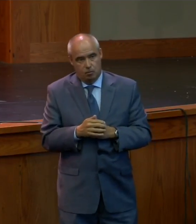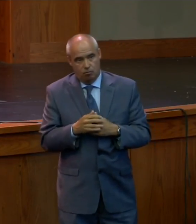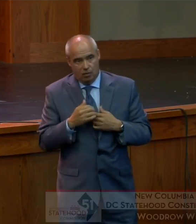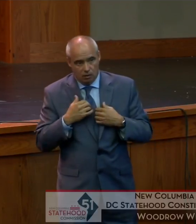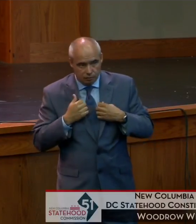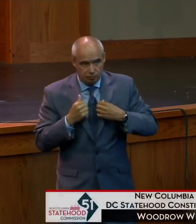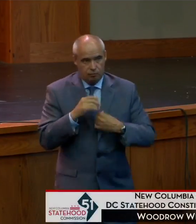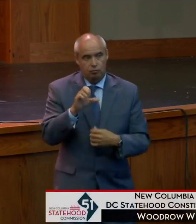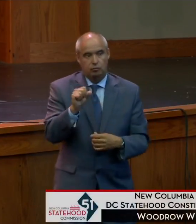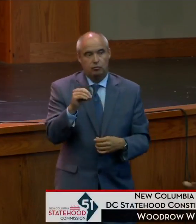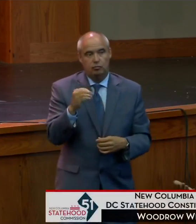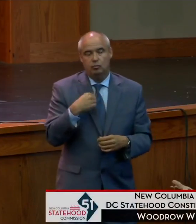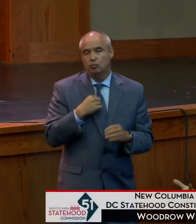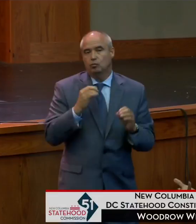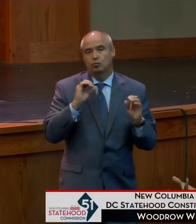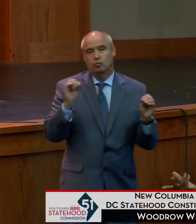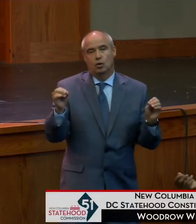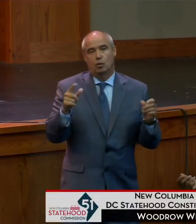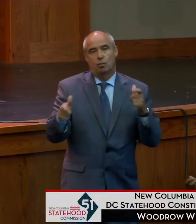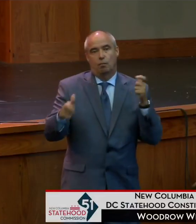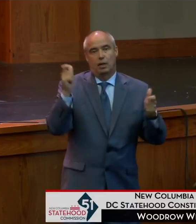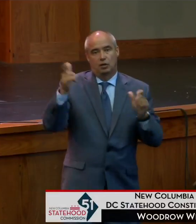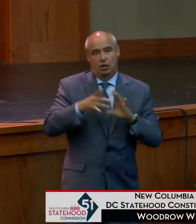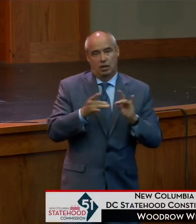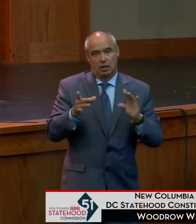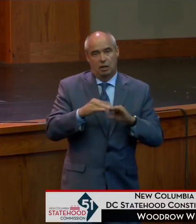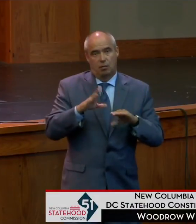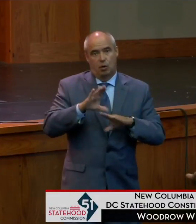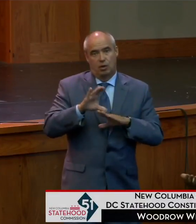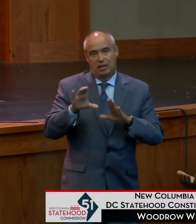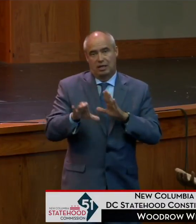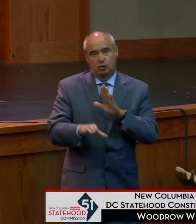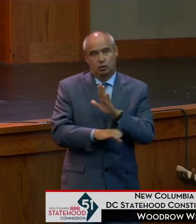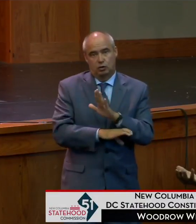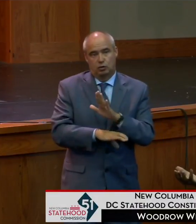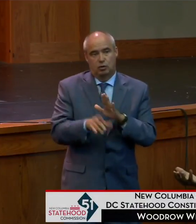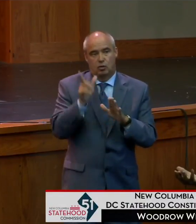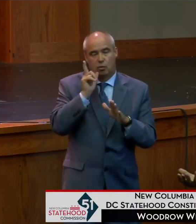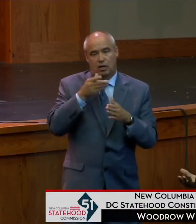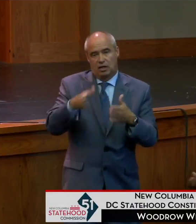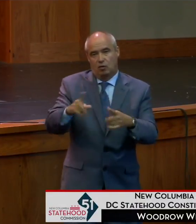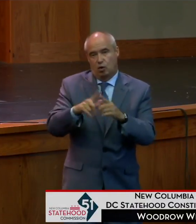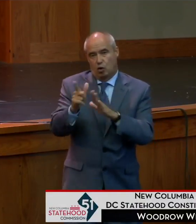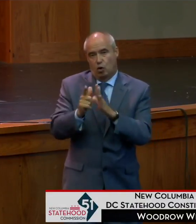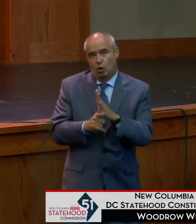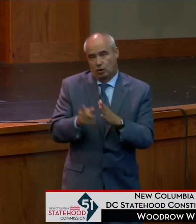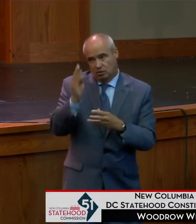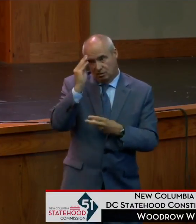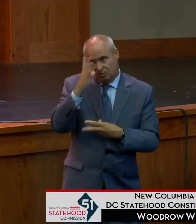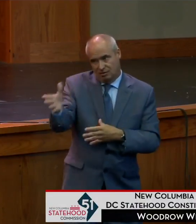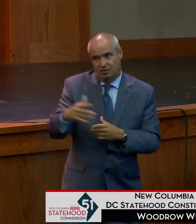AND SO I HAVE NO MAJOR COMMENTS TO MAKE ON THE CONSTITUTION. I'M GOING TO LEAVE THAT TO THE LAWYERS WHO SEEM TO BE DOING AN